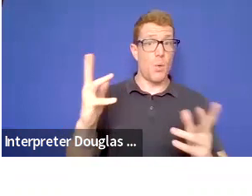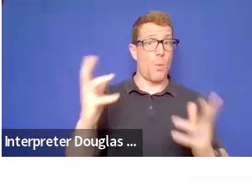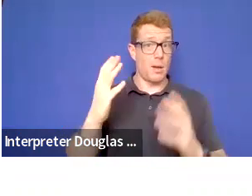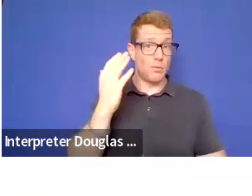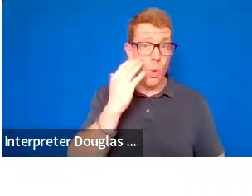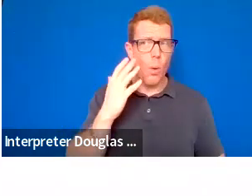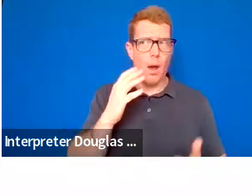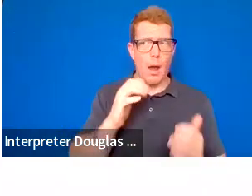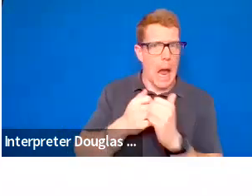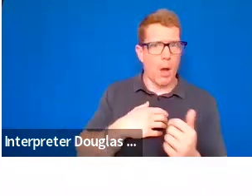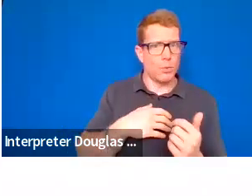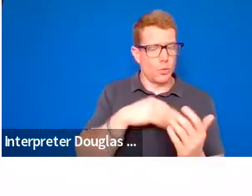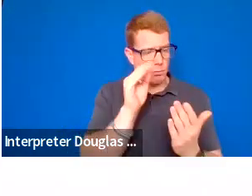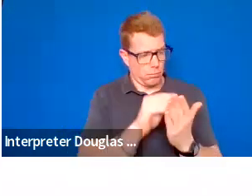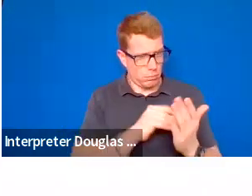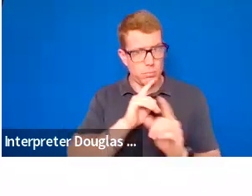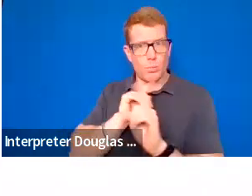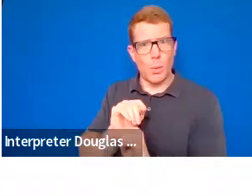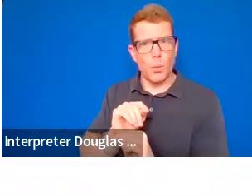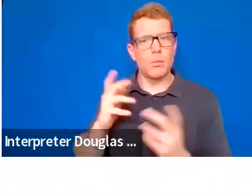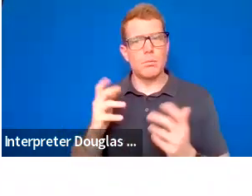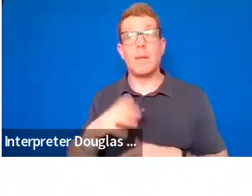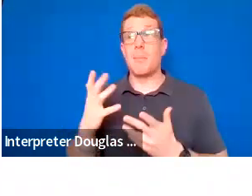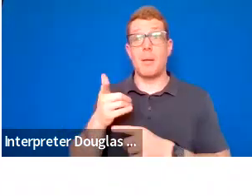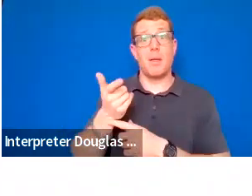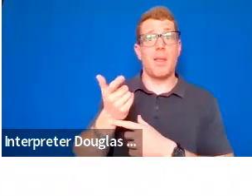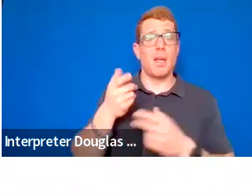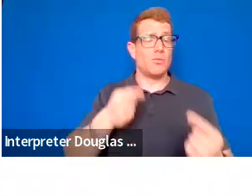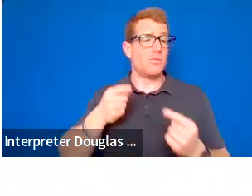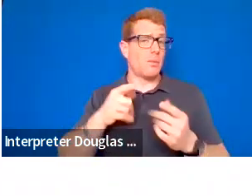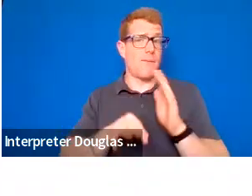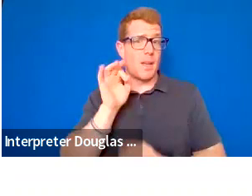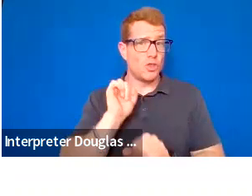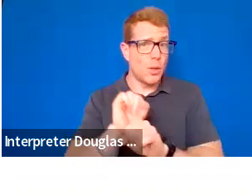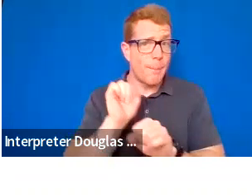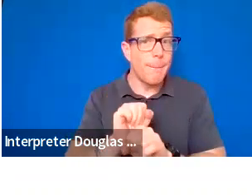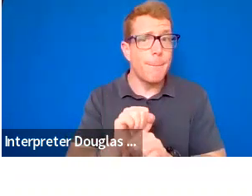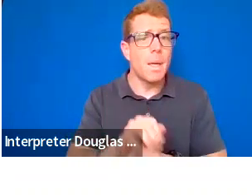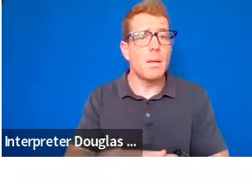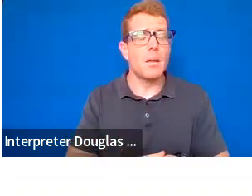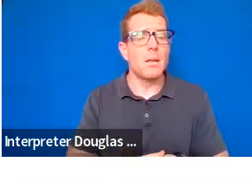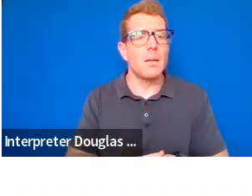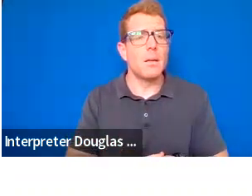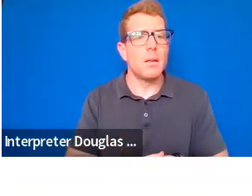Maybe they're having trouble finding a job so you know some things we look at.